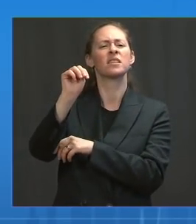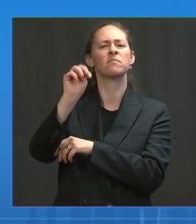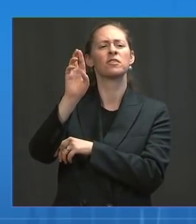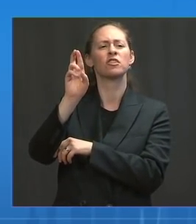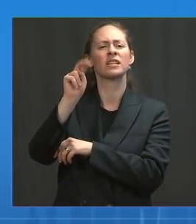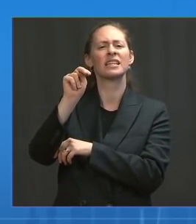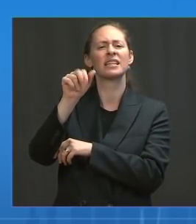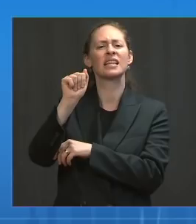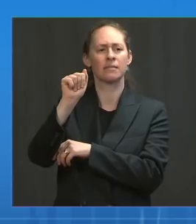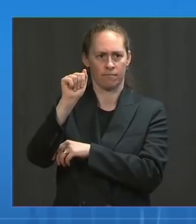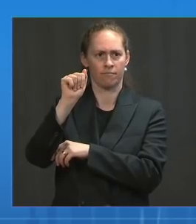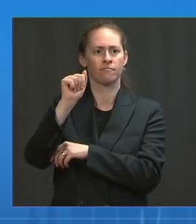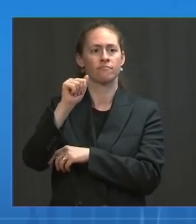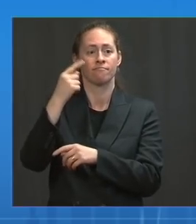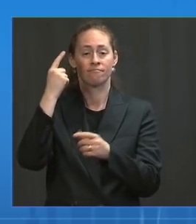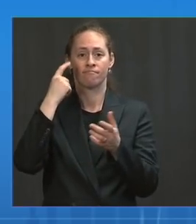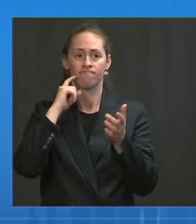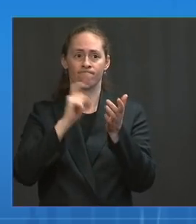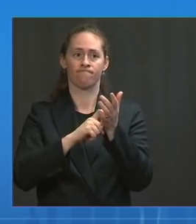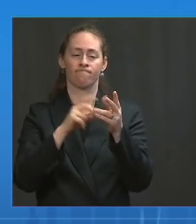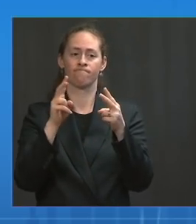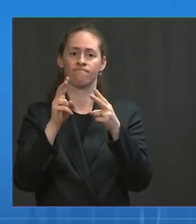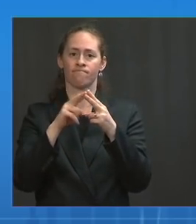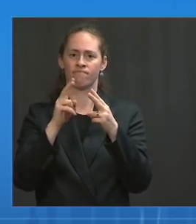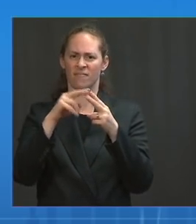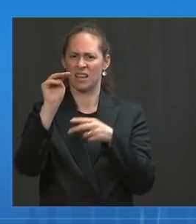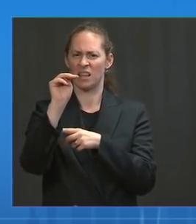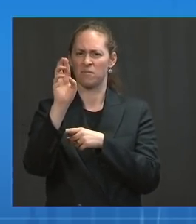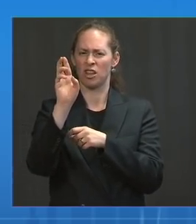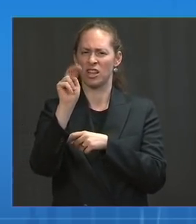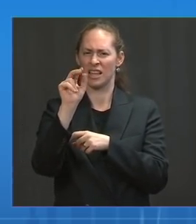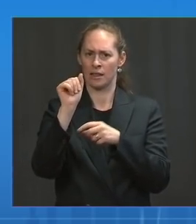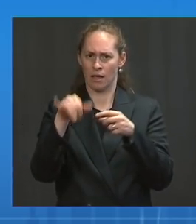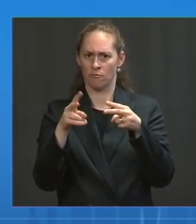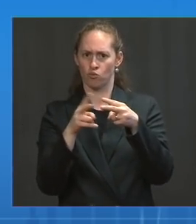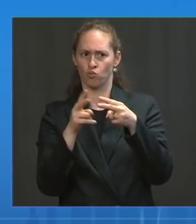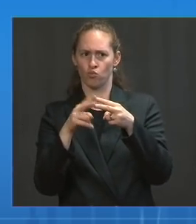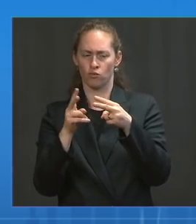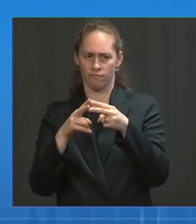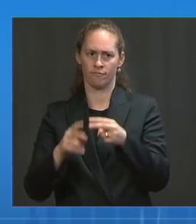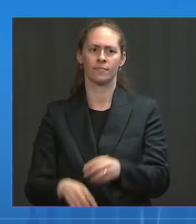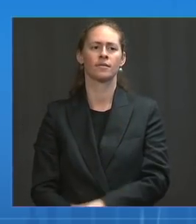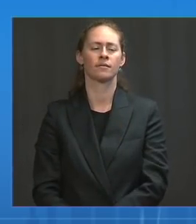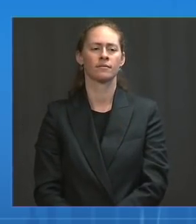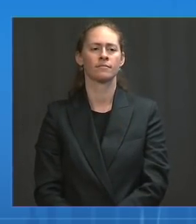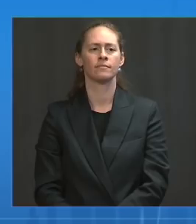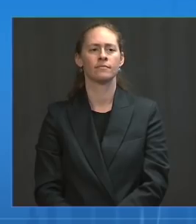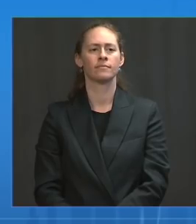that are used in this country and mRNA overwhelmingly used the most among vaccines.